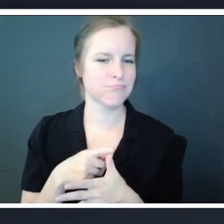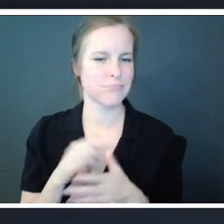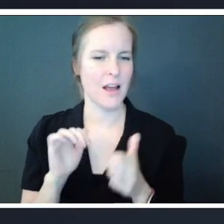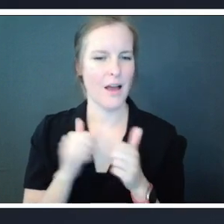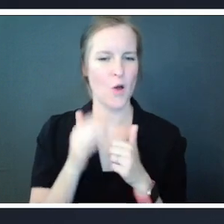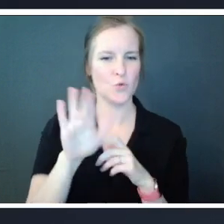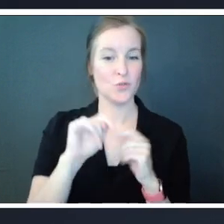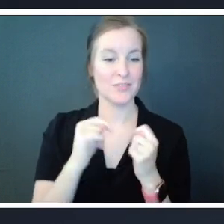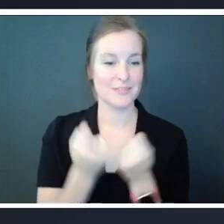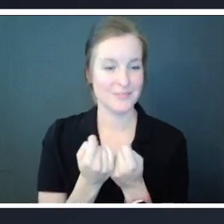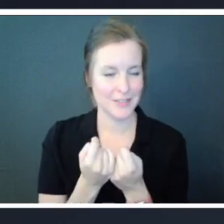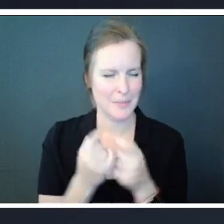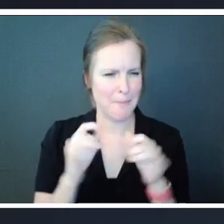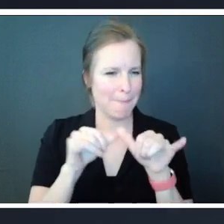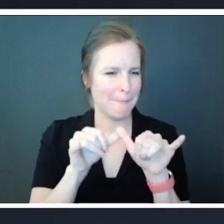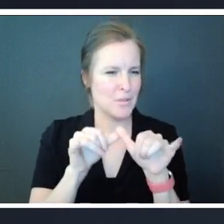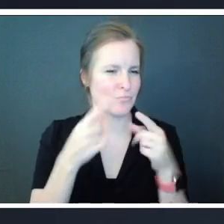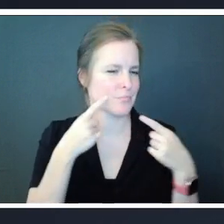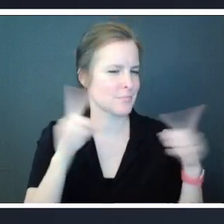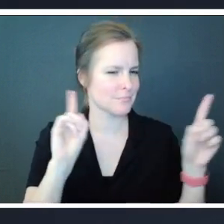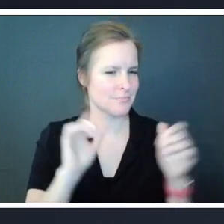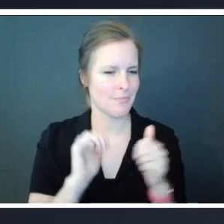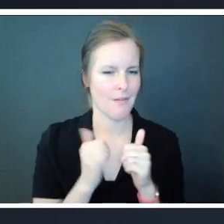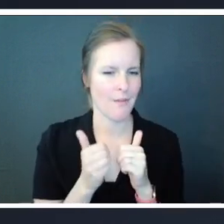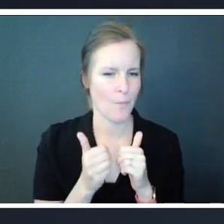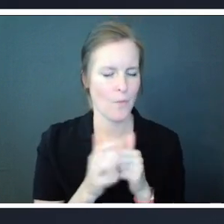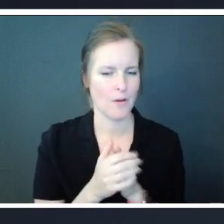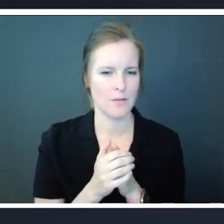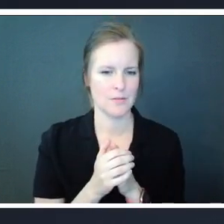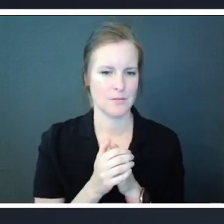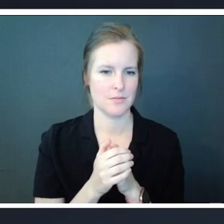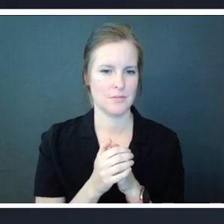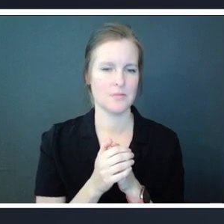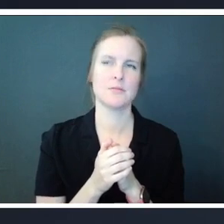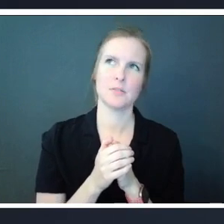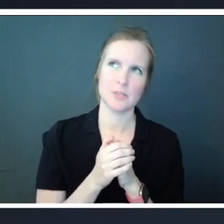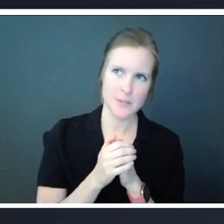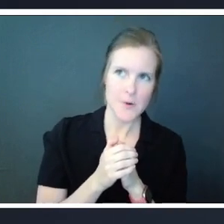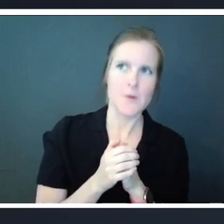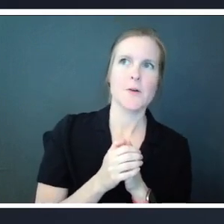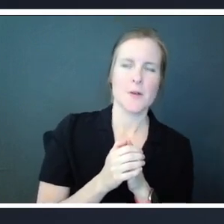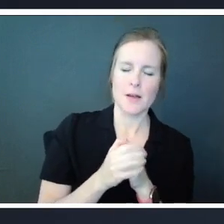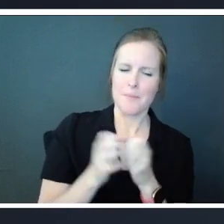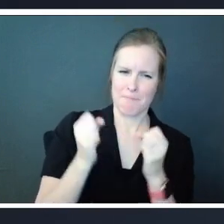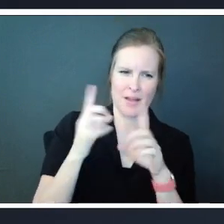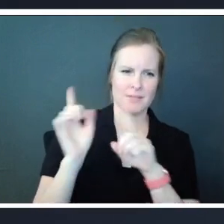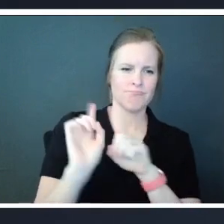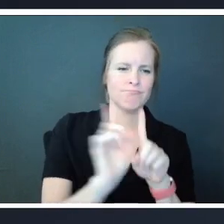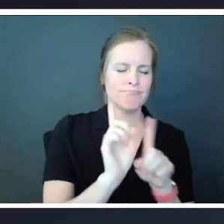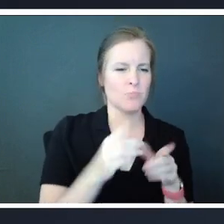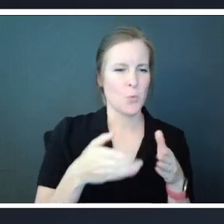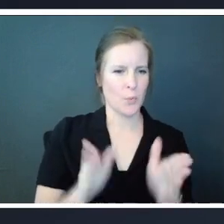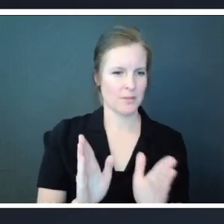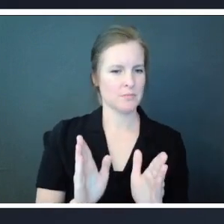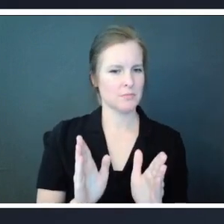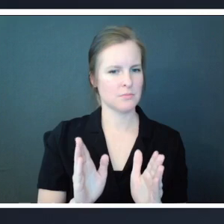program? We measure success in many different ways and we went through some of those as far as like